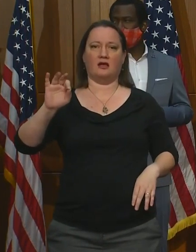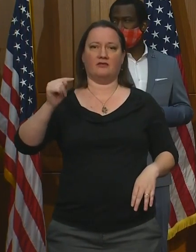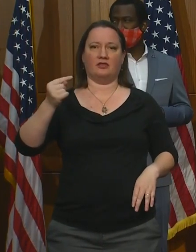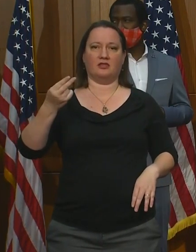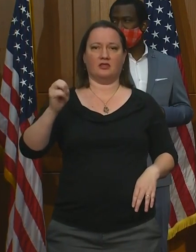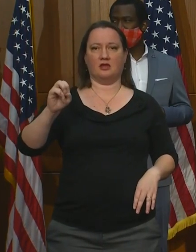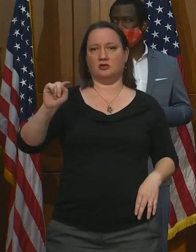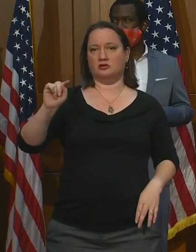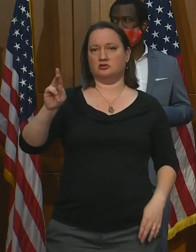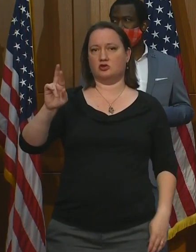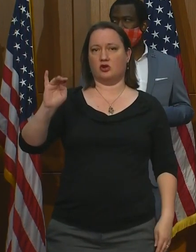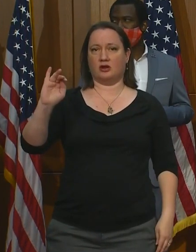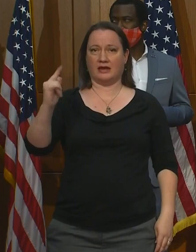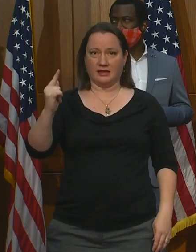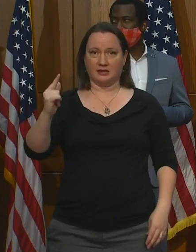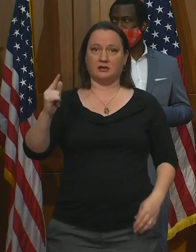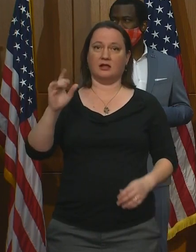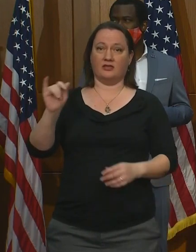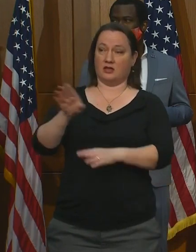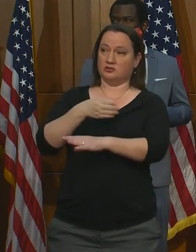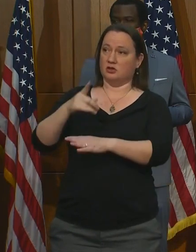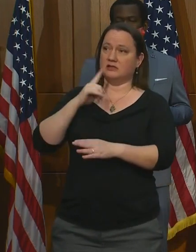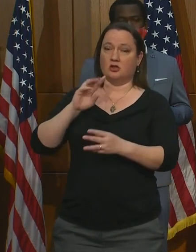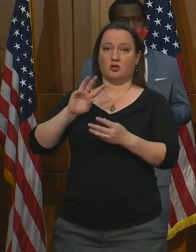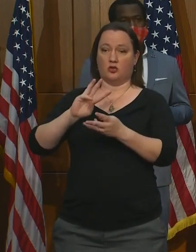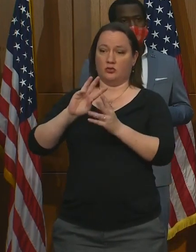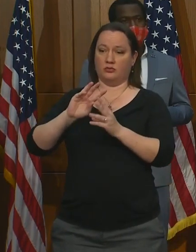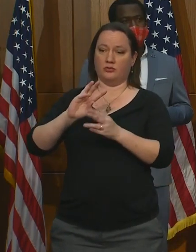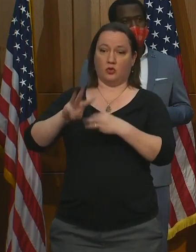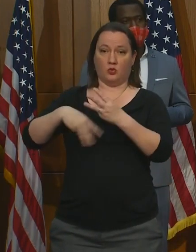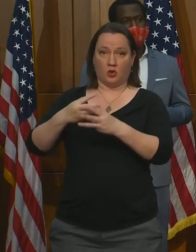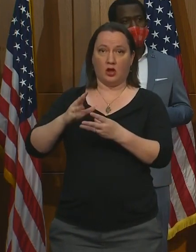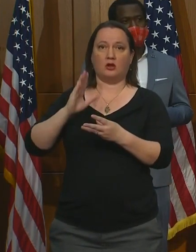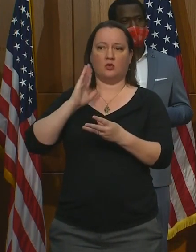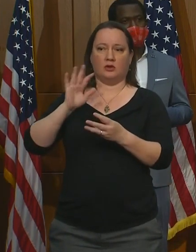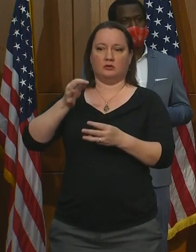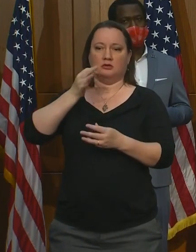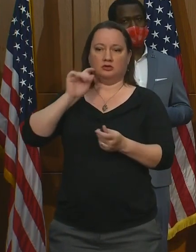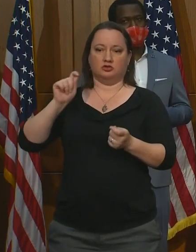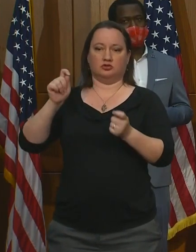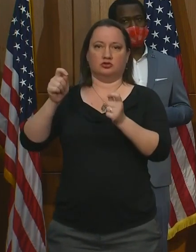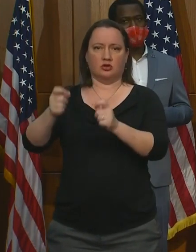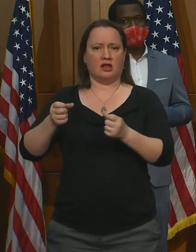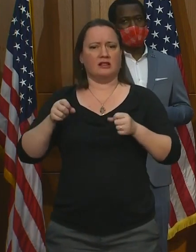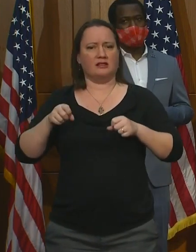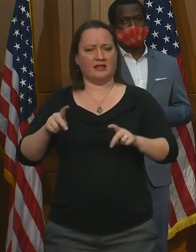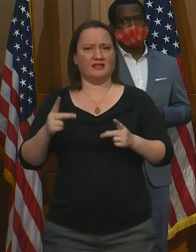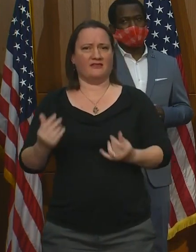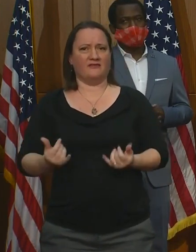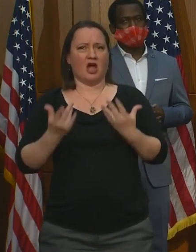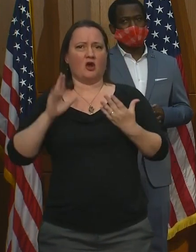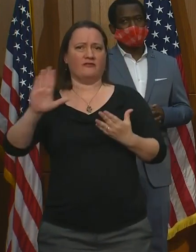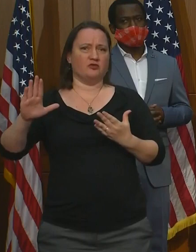TURNING AND IT SAYS THE WORLD IS ABOUT TO TURN. LET THE FIRES